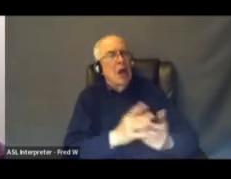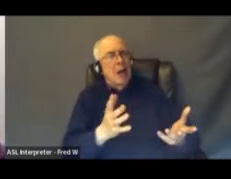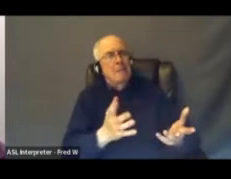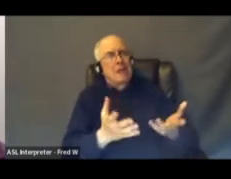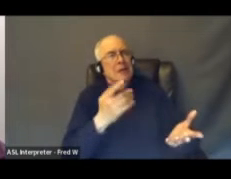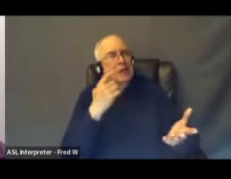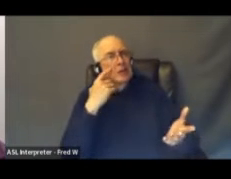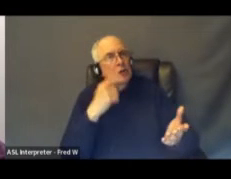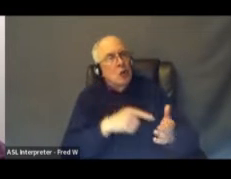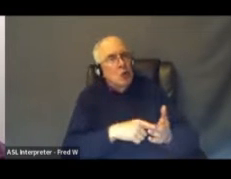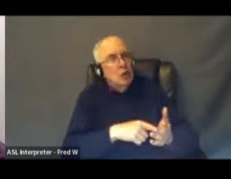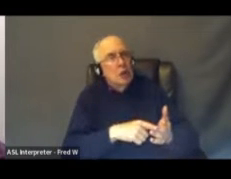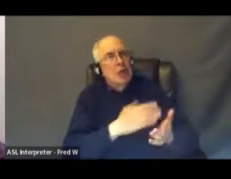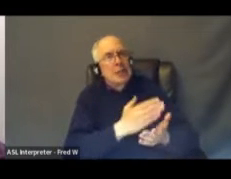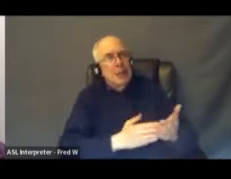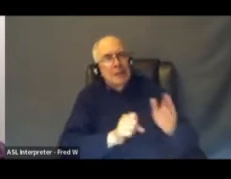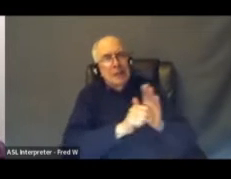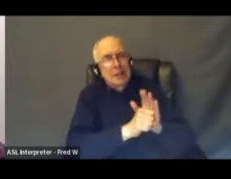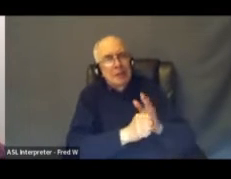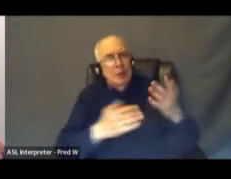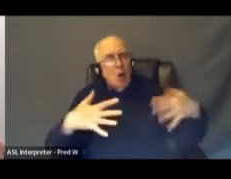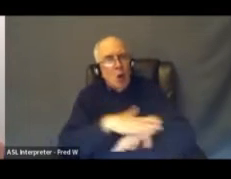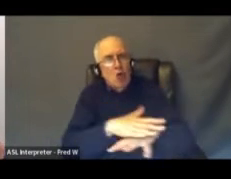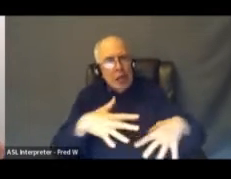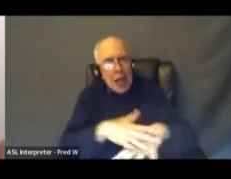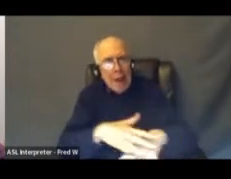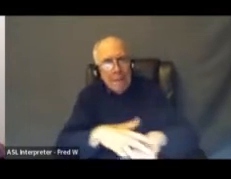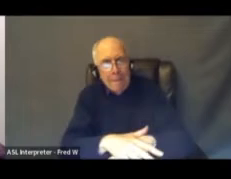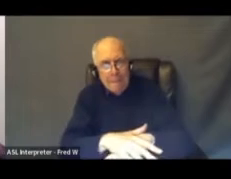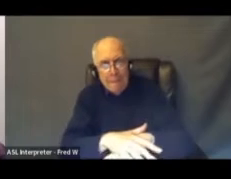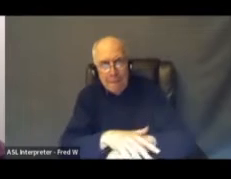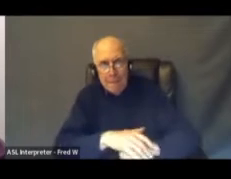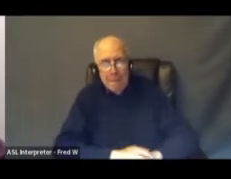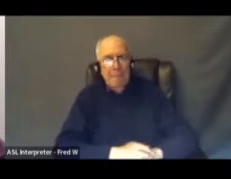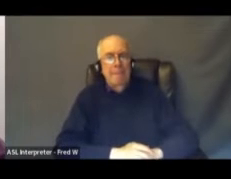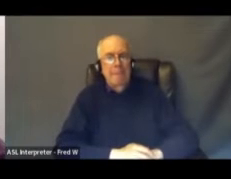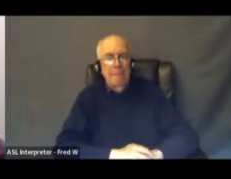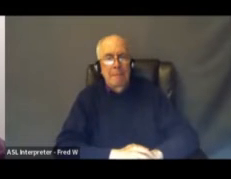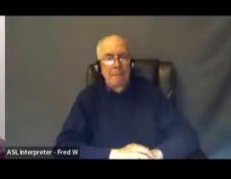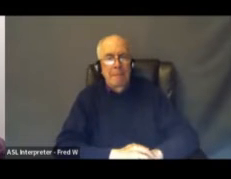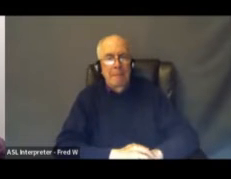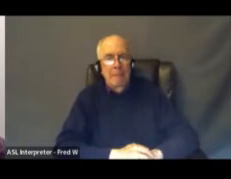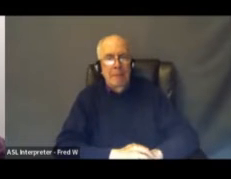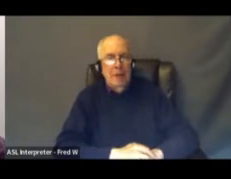they overlap. So the symptoms questions overlap. Not only like the symptoms skills also